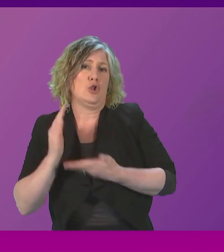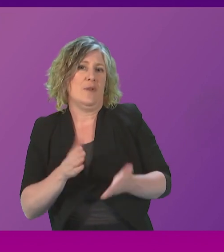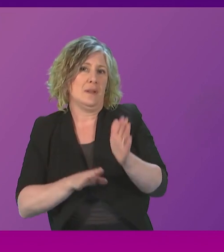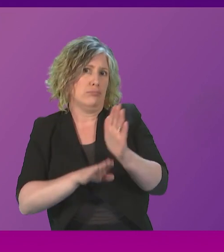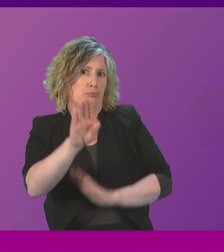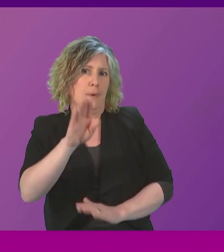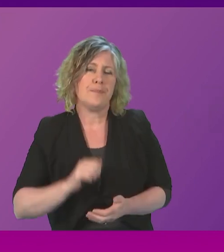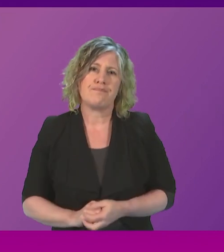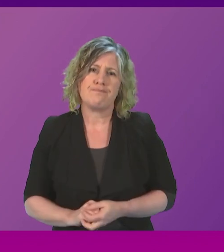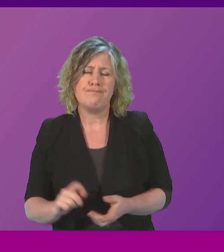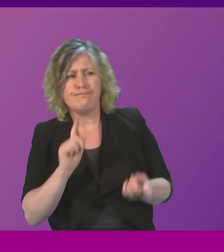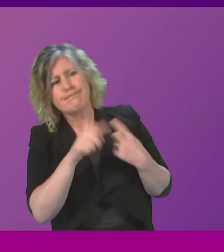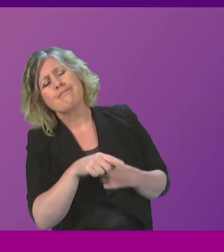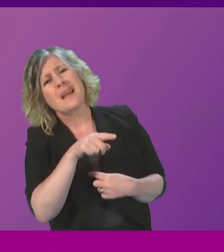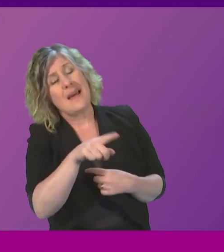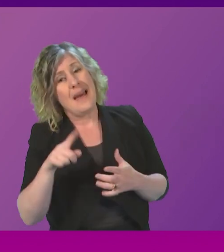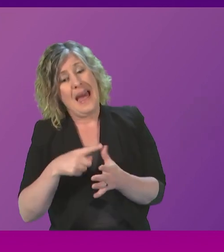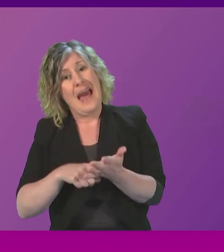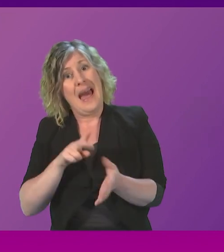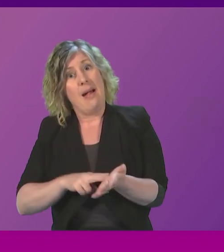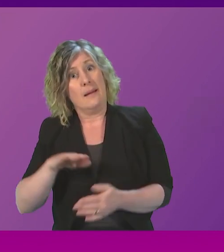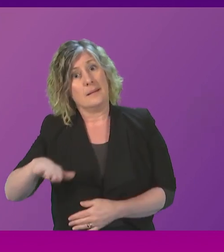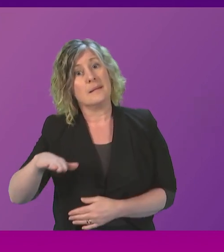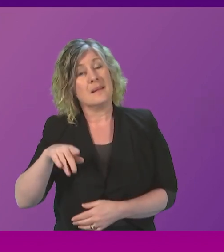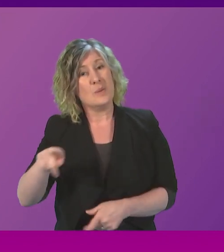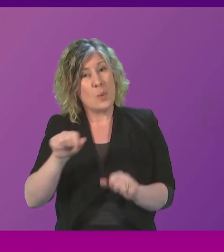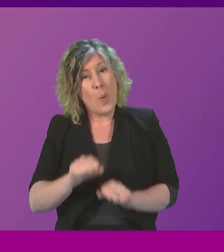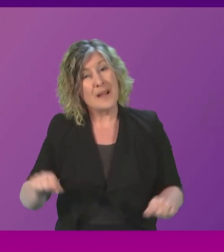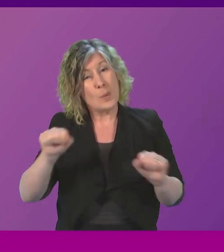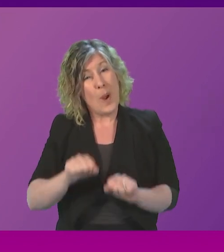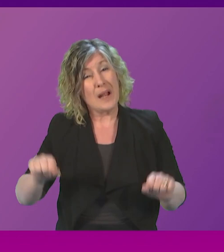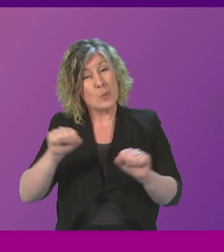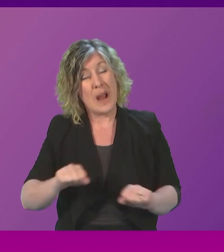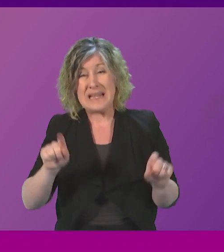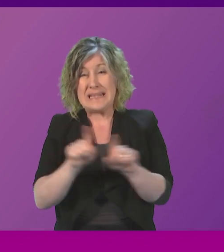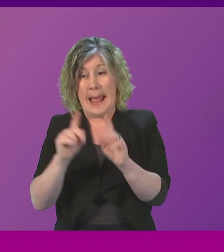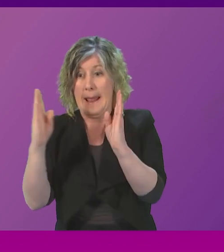Alan was waiting for the entire time that Humza Yousaf was health secretary.